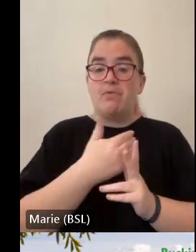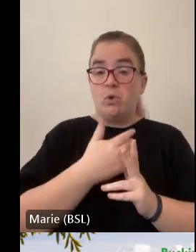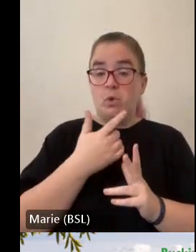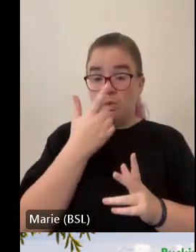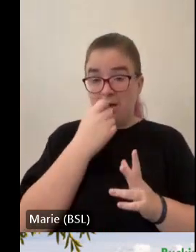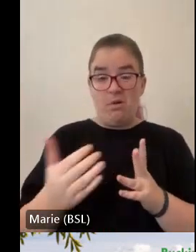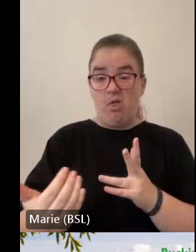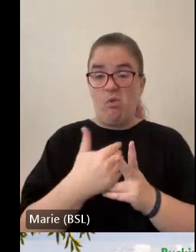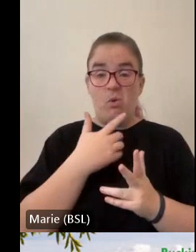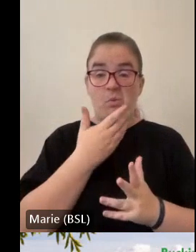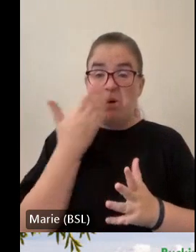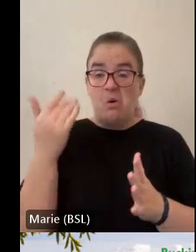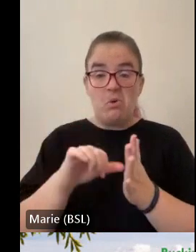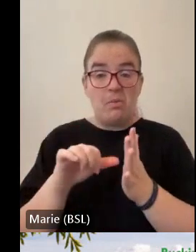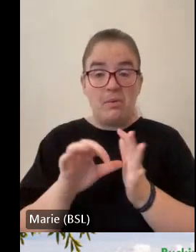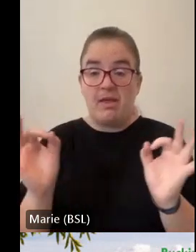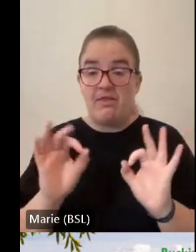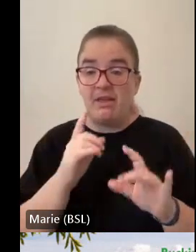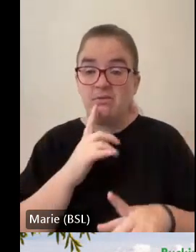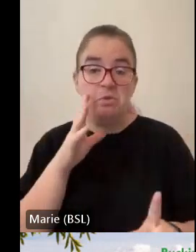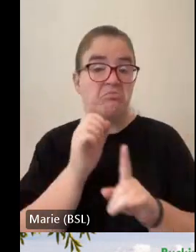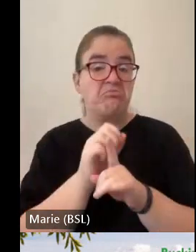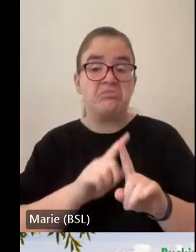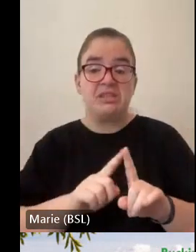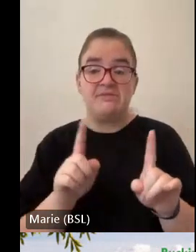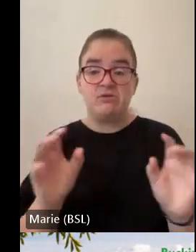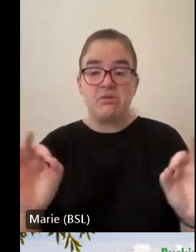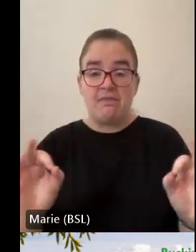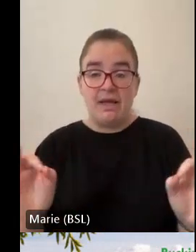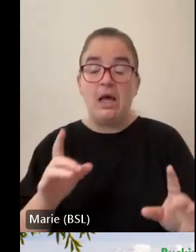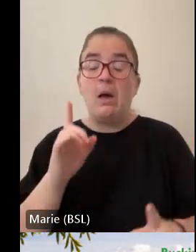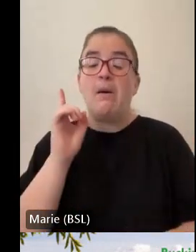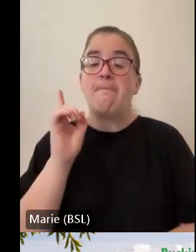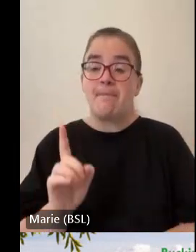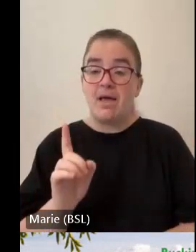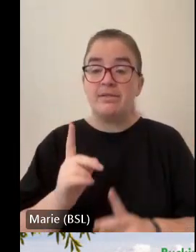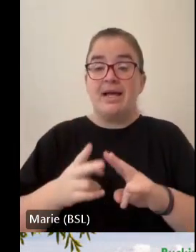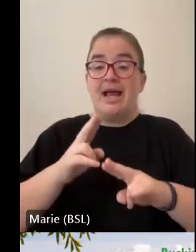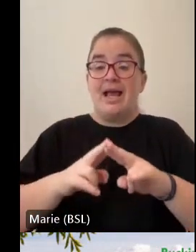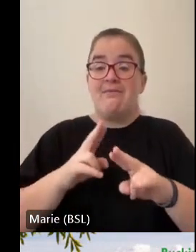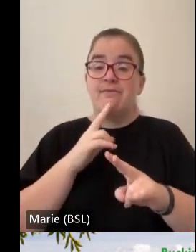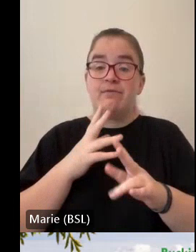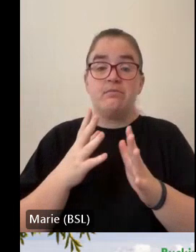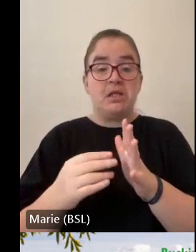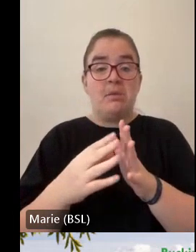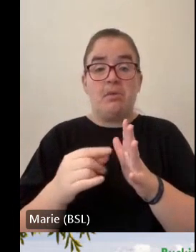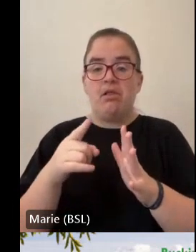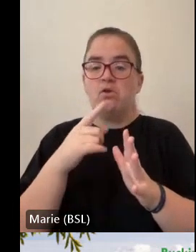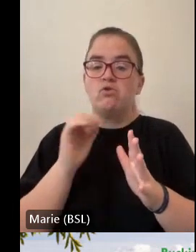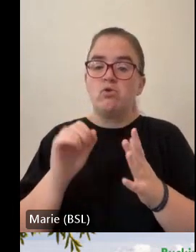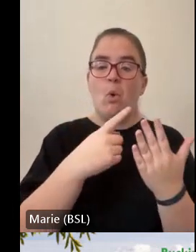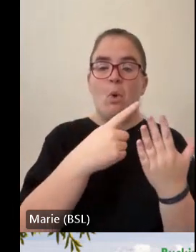They come straight through. Don't notice any difference, but if they're not on your preferred